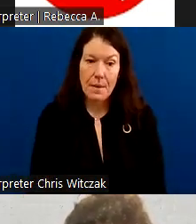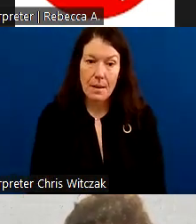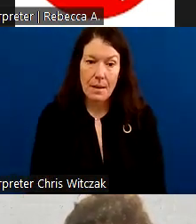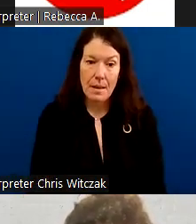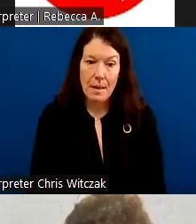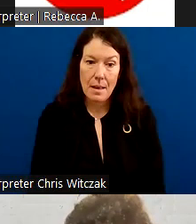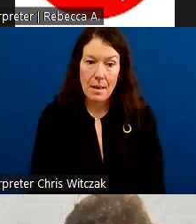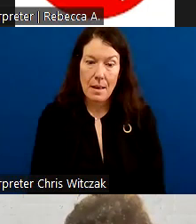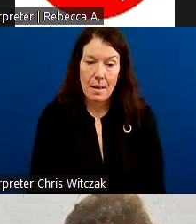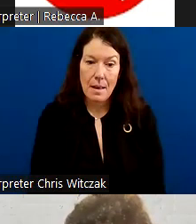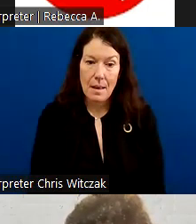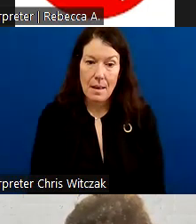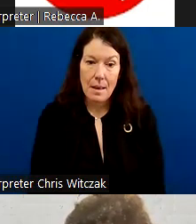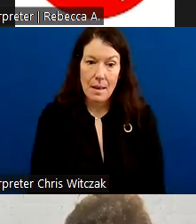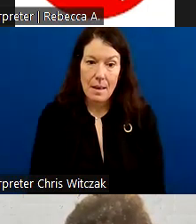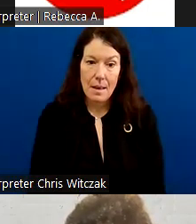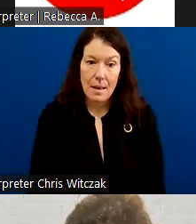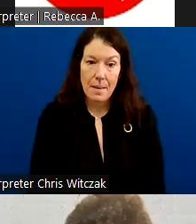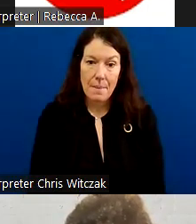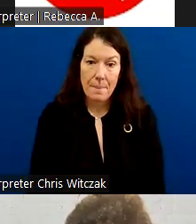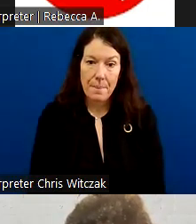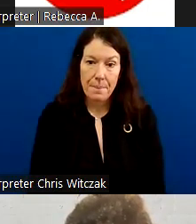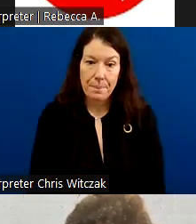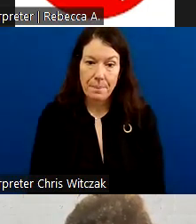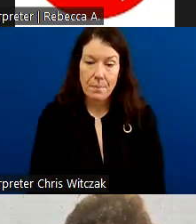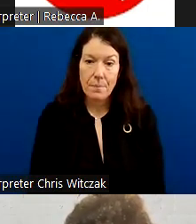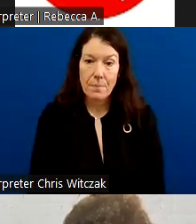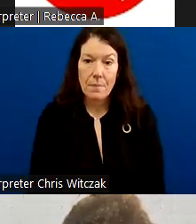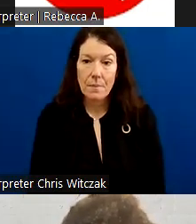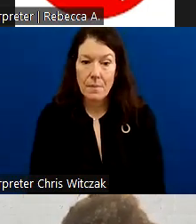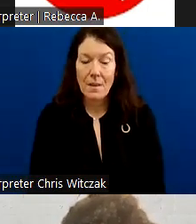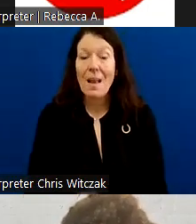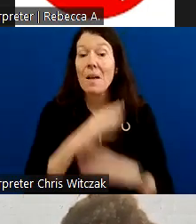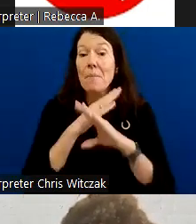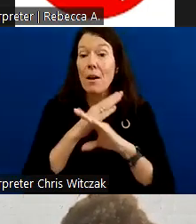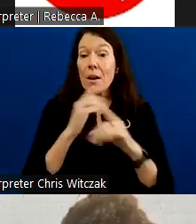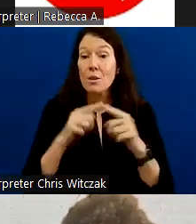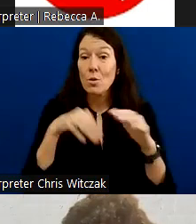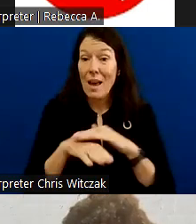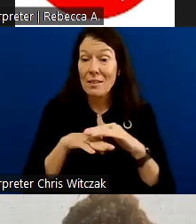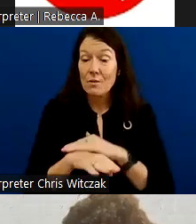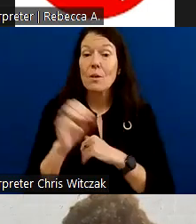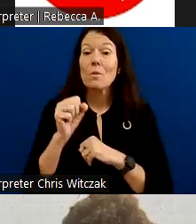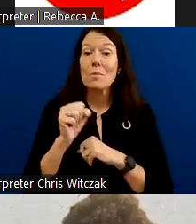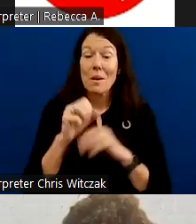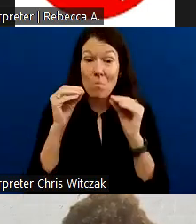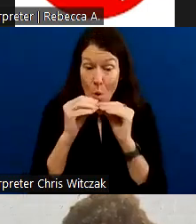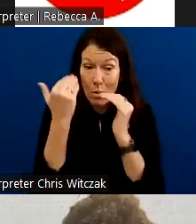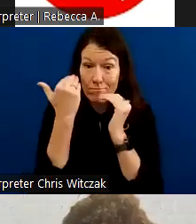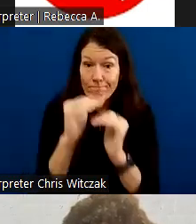and so, oh and here, the barrier to entry would be even more restrictive and may feel